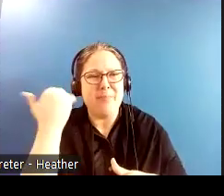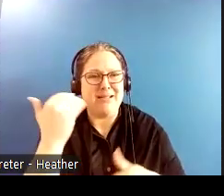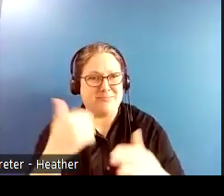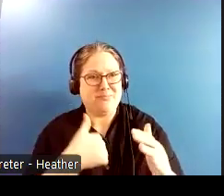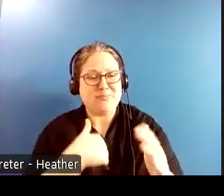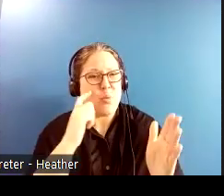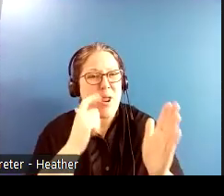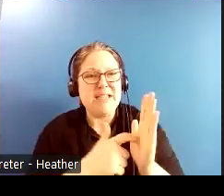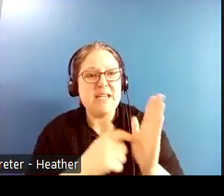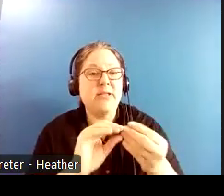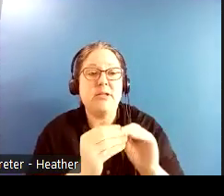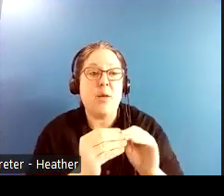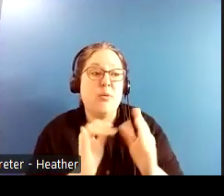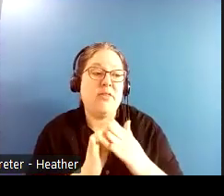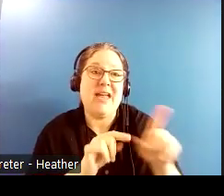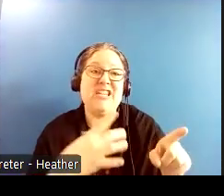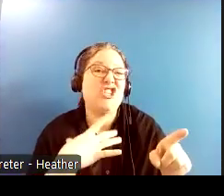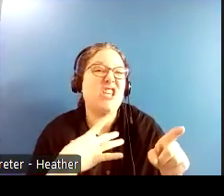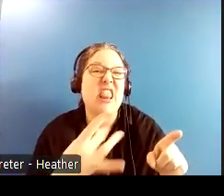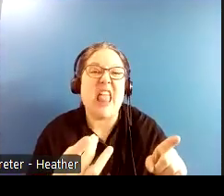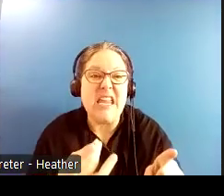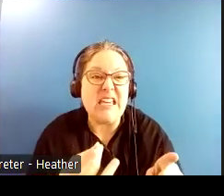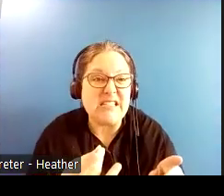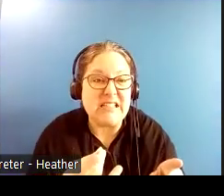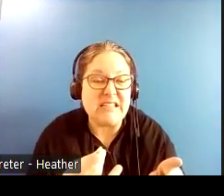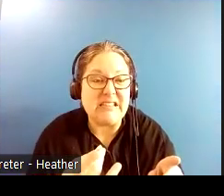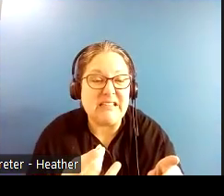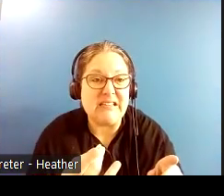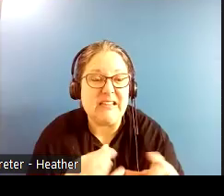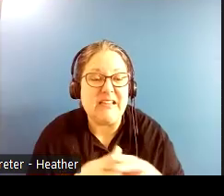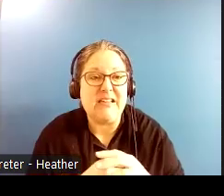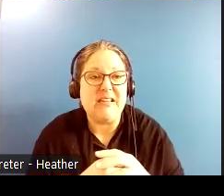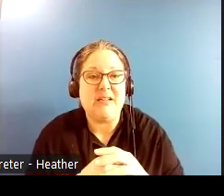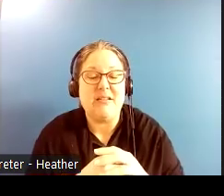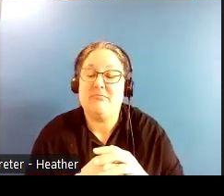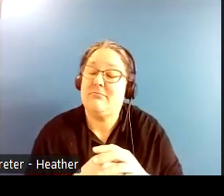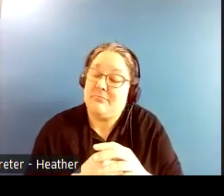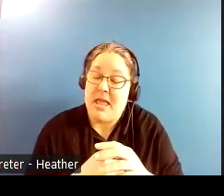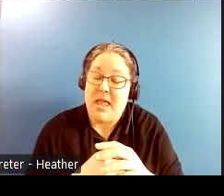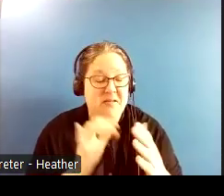it's a number that he just kind of liked. And um it would be really convenient if in papers now